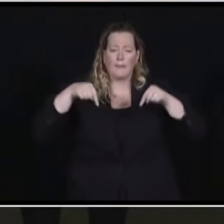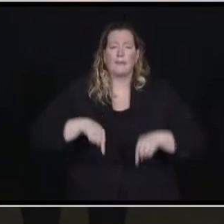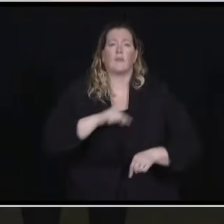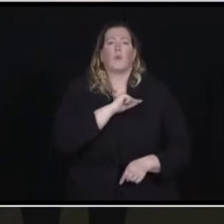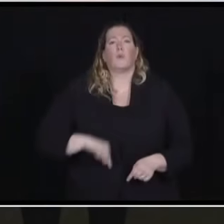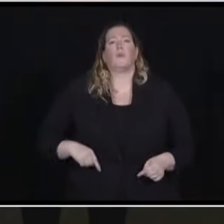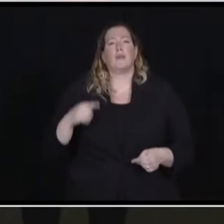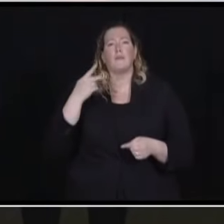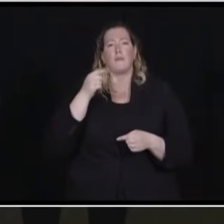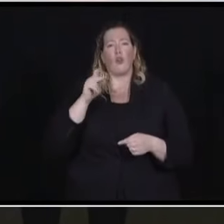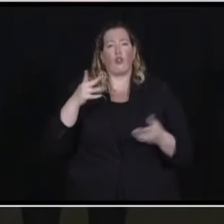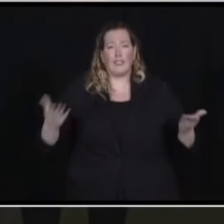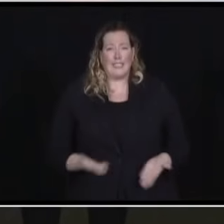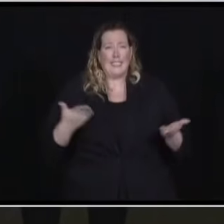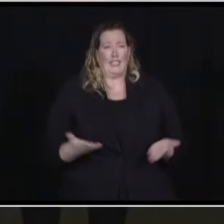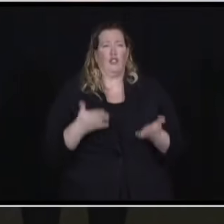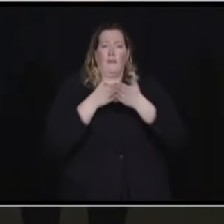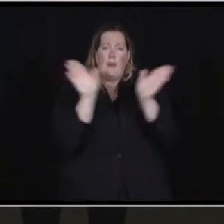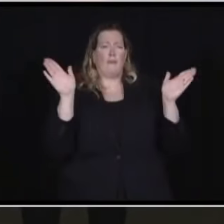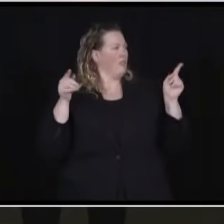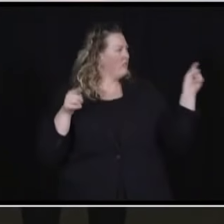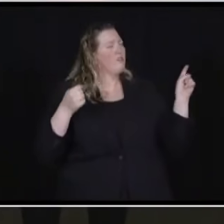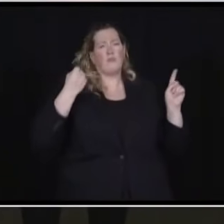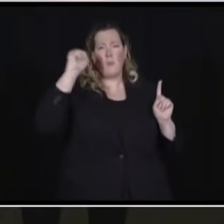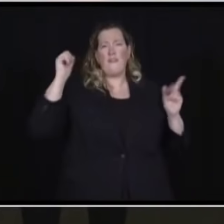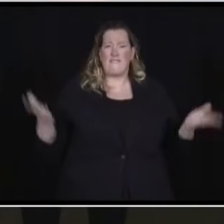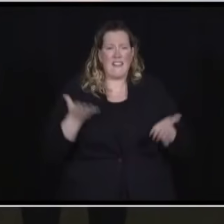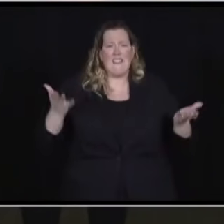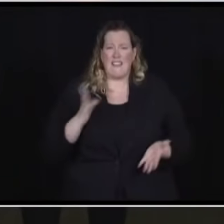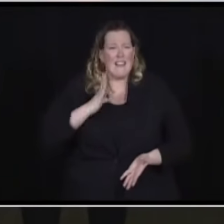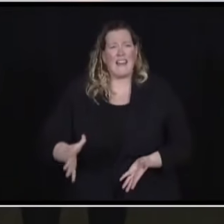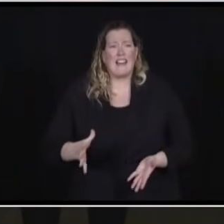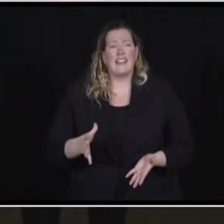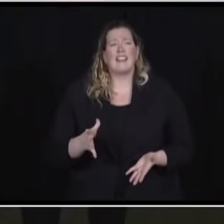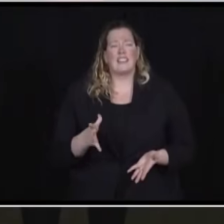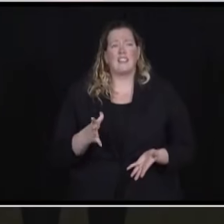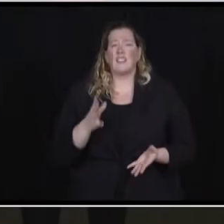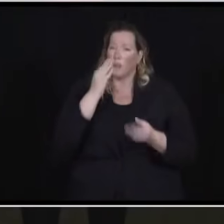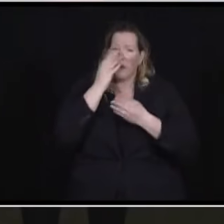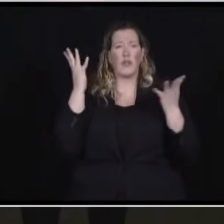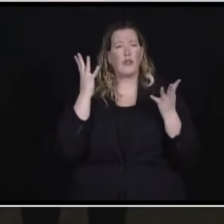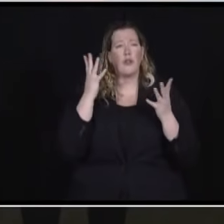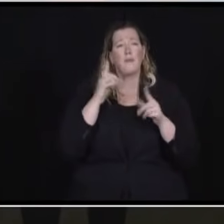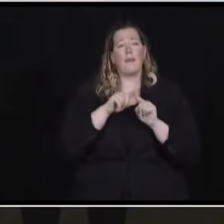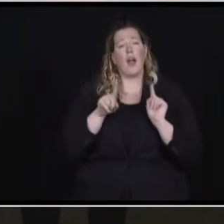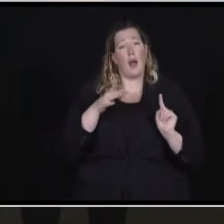stop you want to protest me, come to Queens Park, you can do cartwheels and jump up